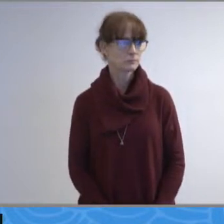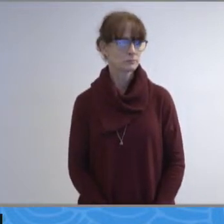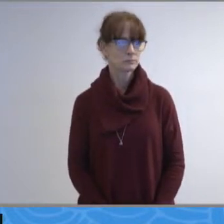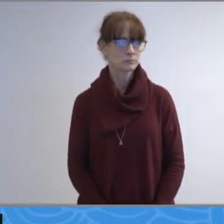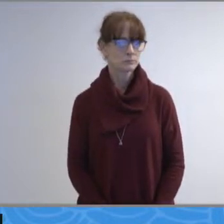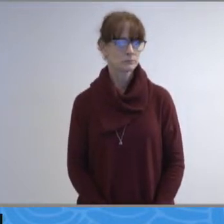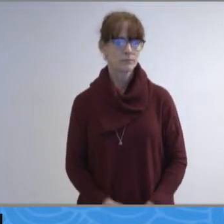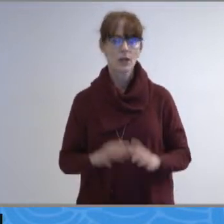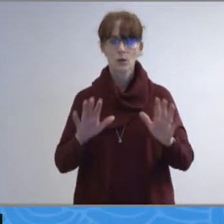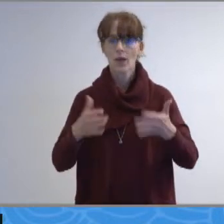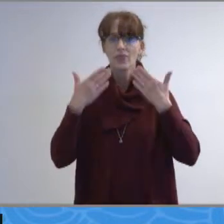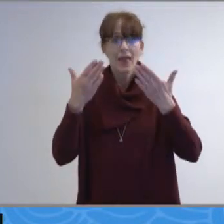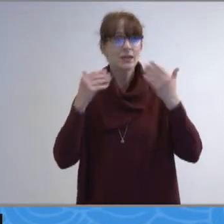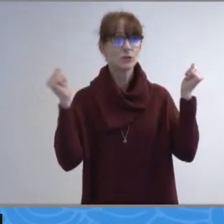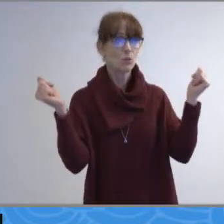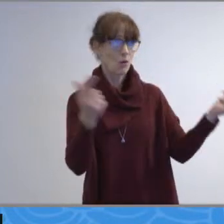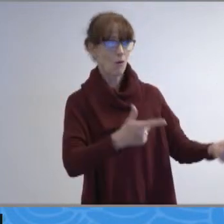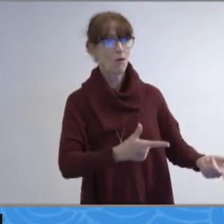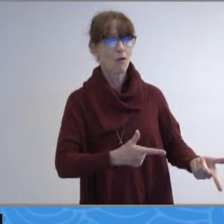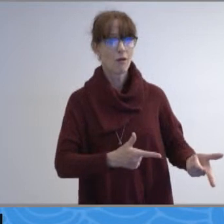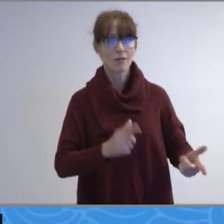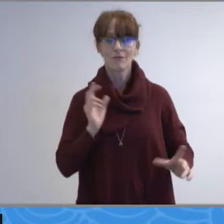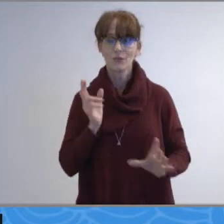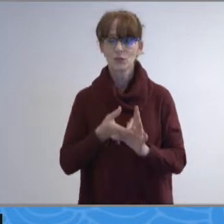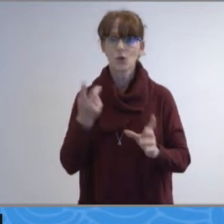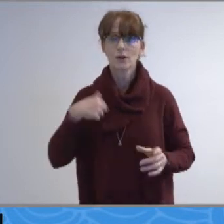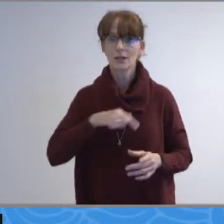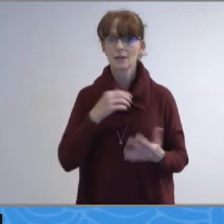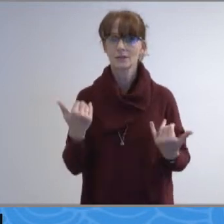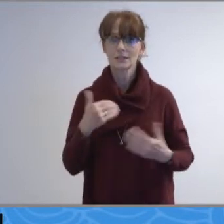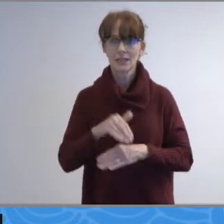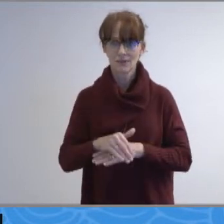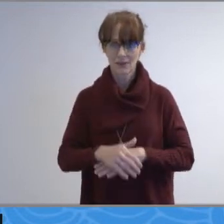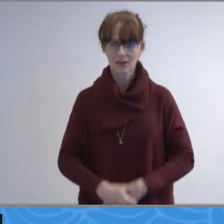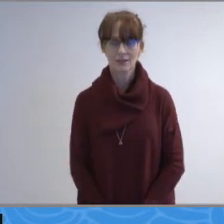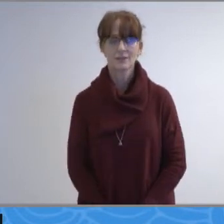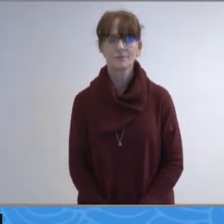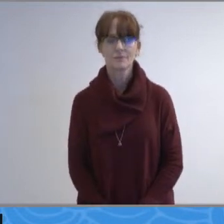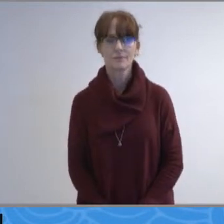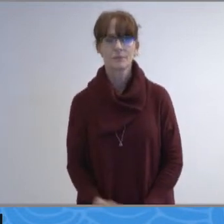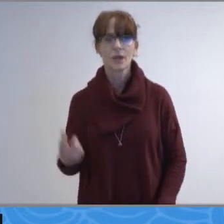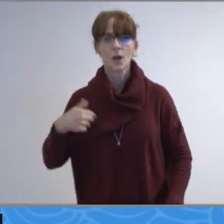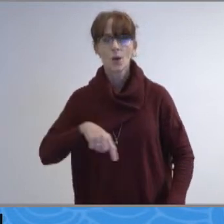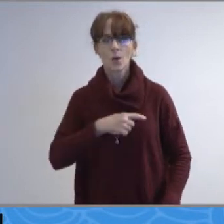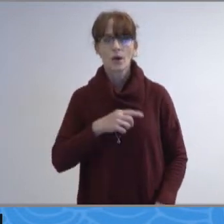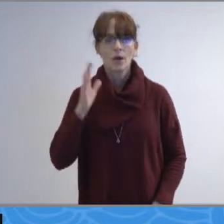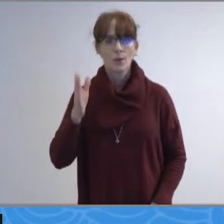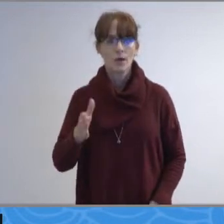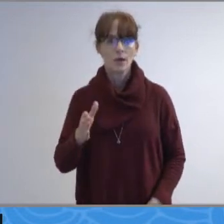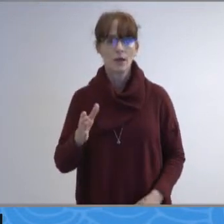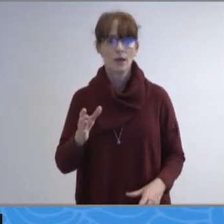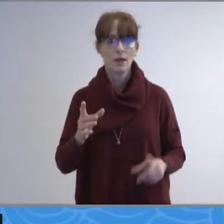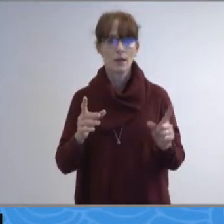Great, well, thank you everyone for joining us this evening. And we will, if you put your email